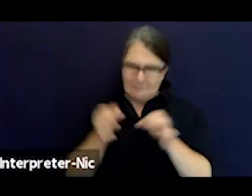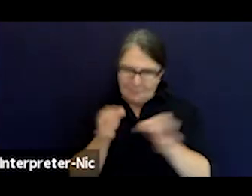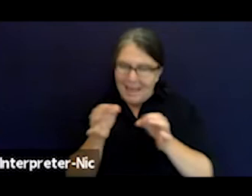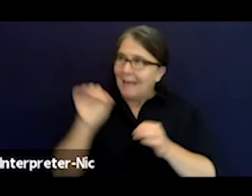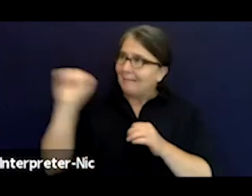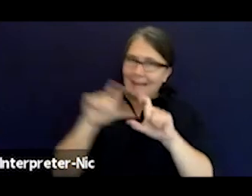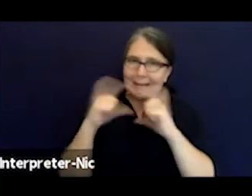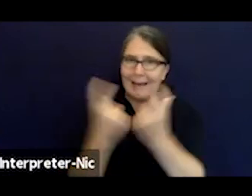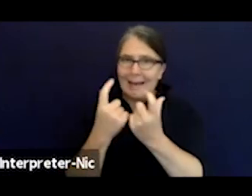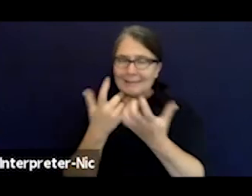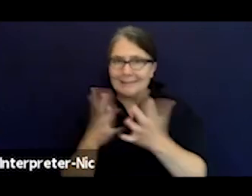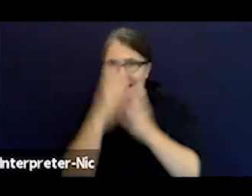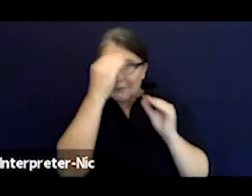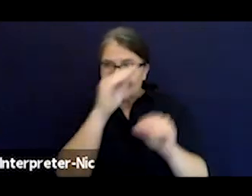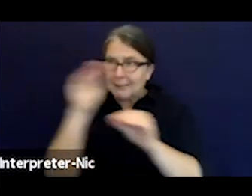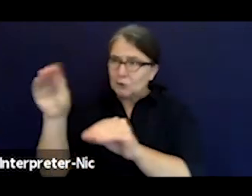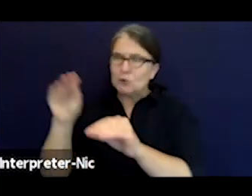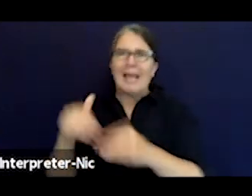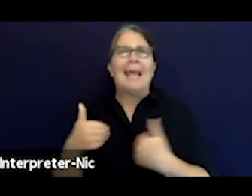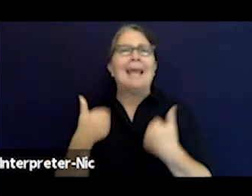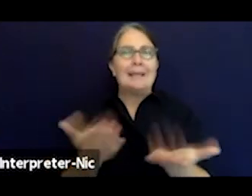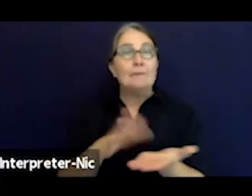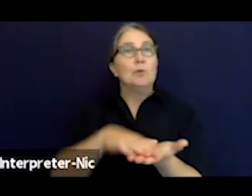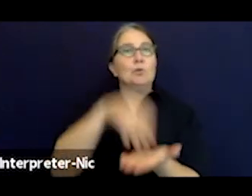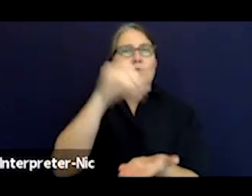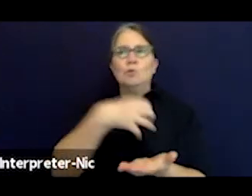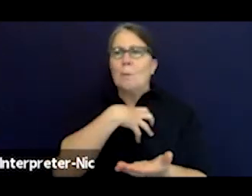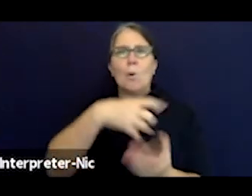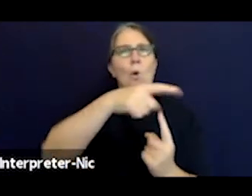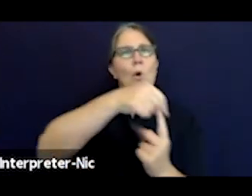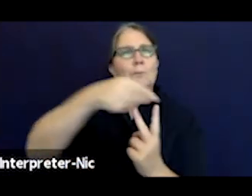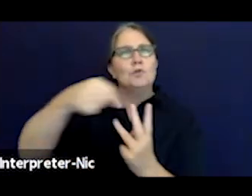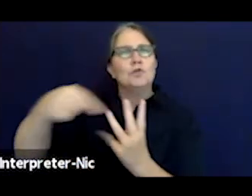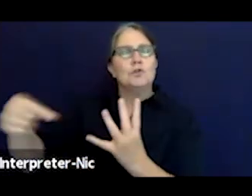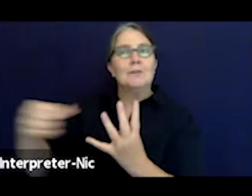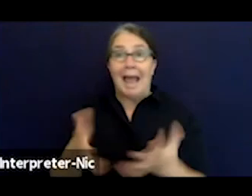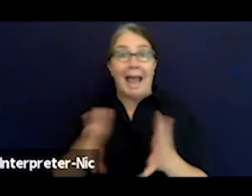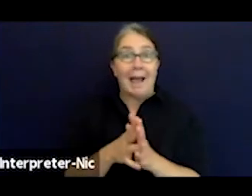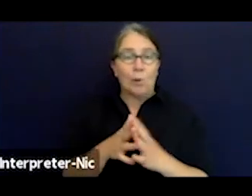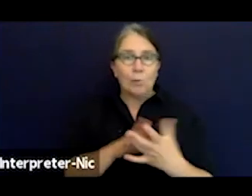about how they get engaged, about how they take in information, and about how they show their skills,